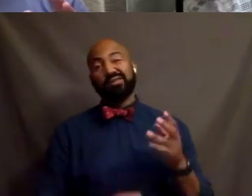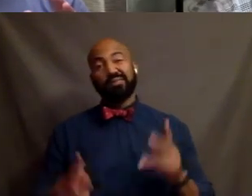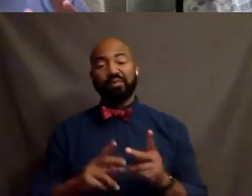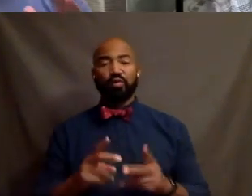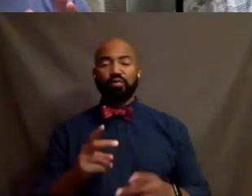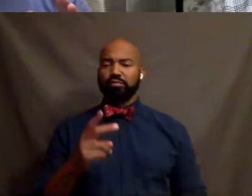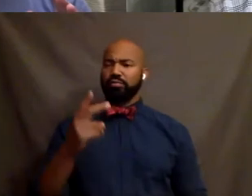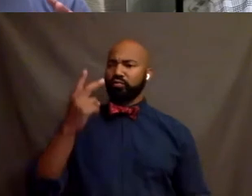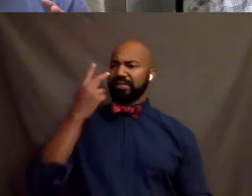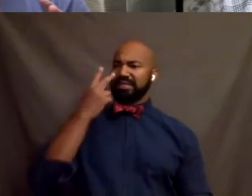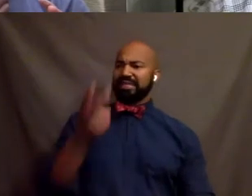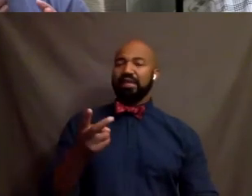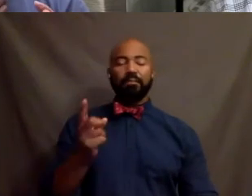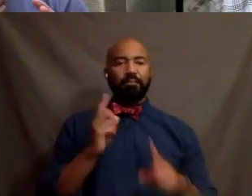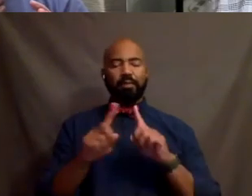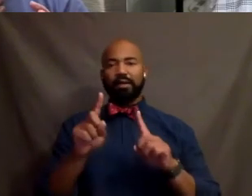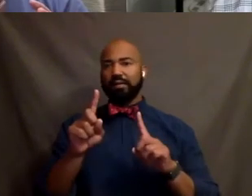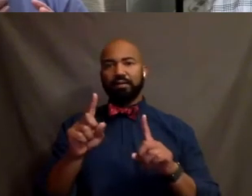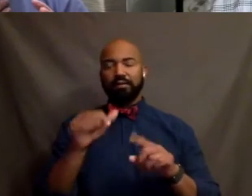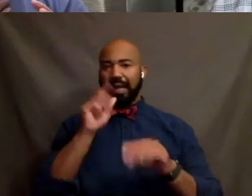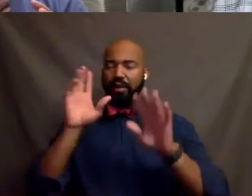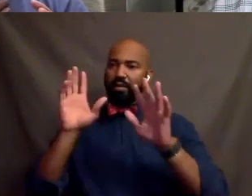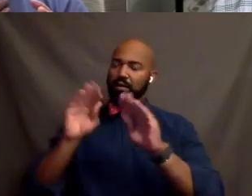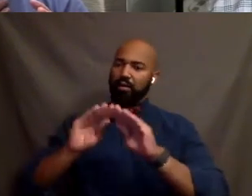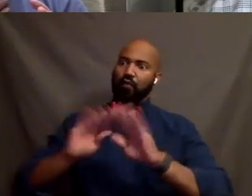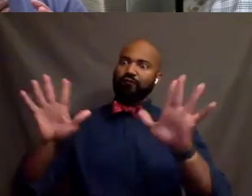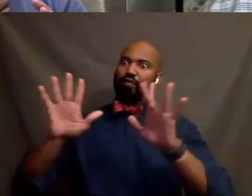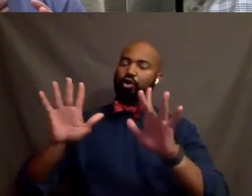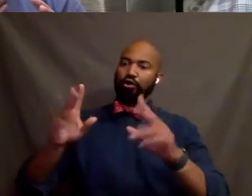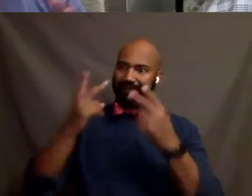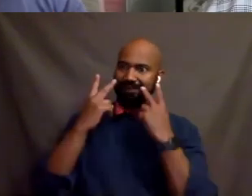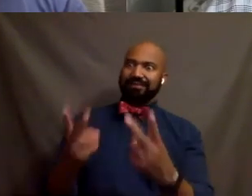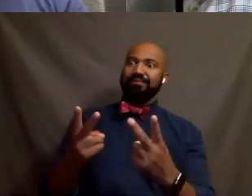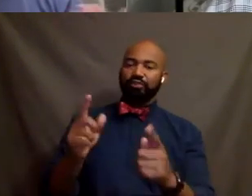or they aren't overt changes but that you will experience or you will notice in some cases